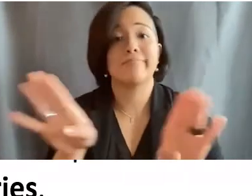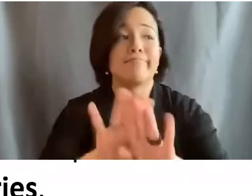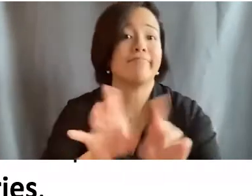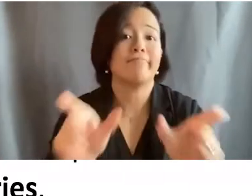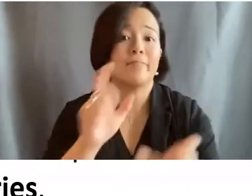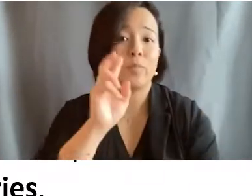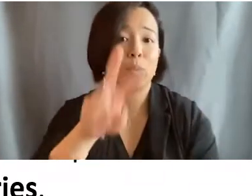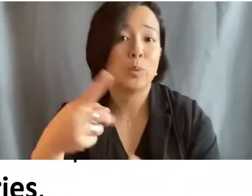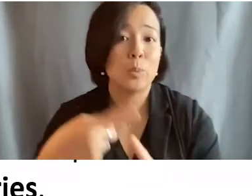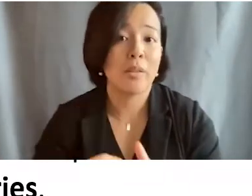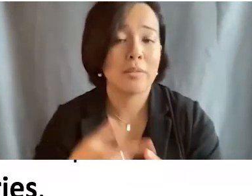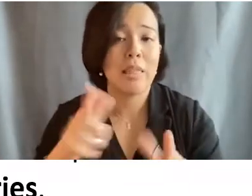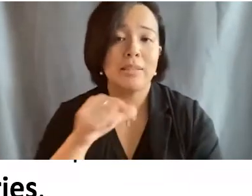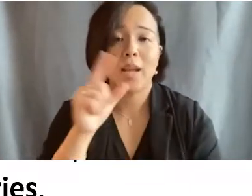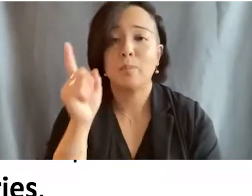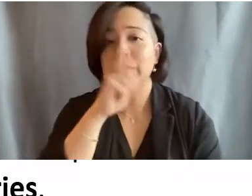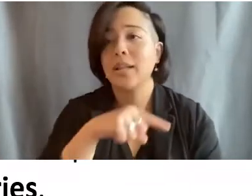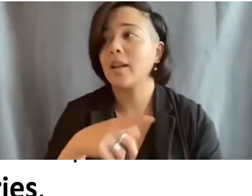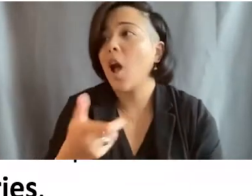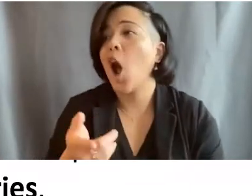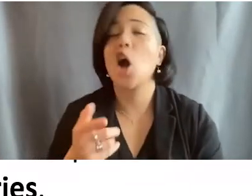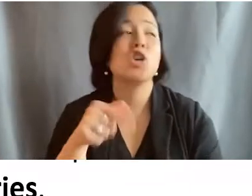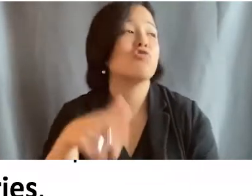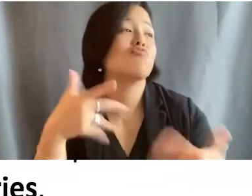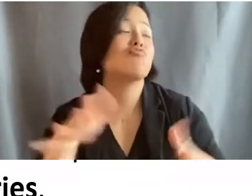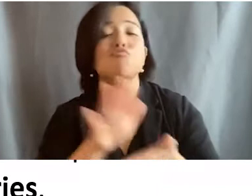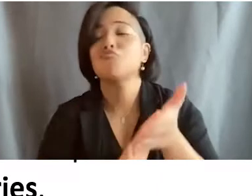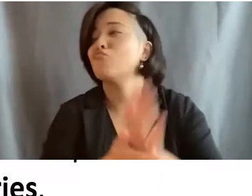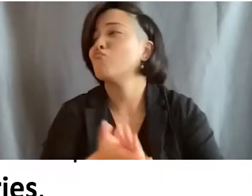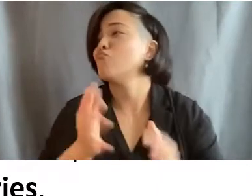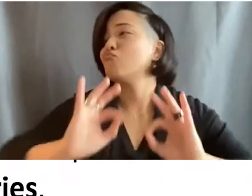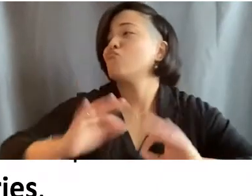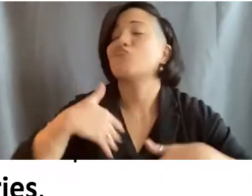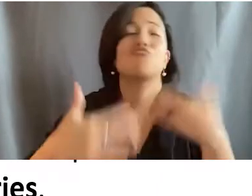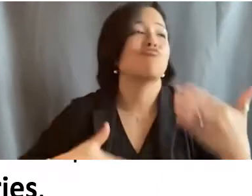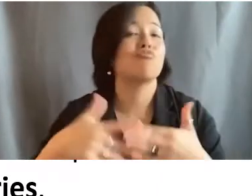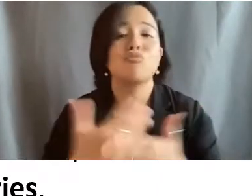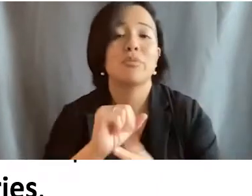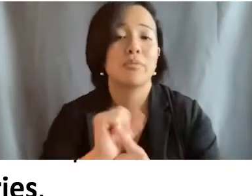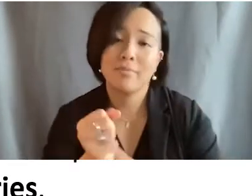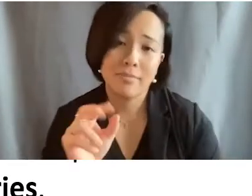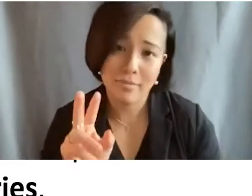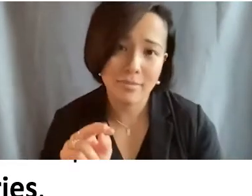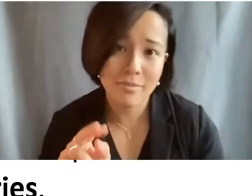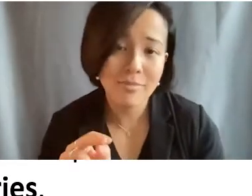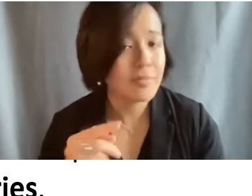situation. So, we've been very much involved in COVID-19.